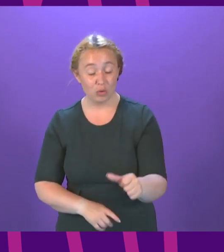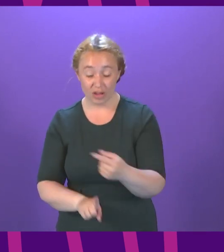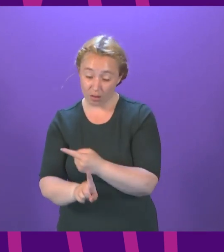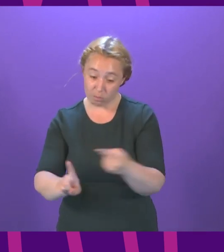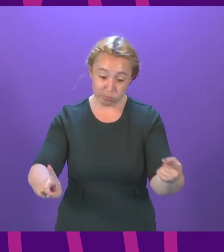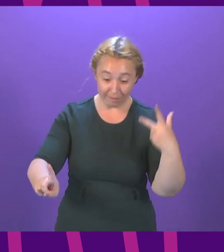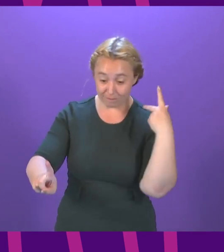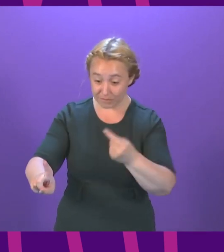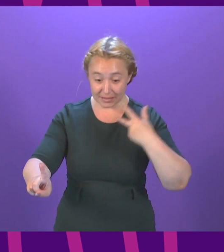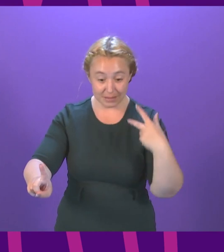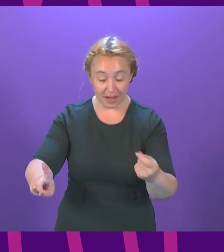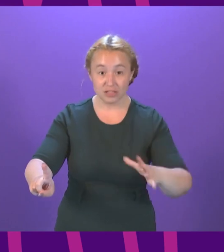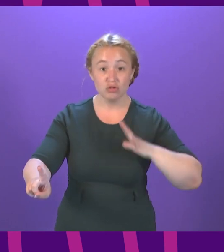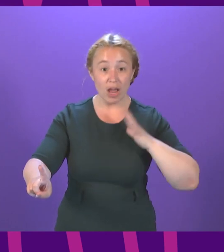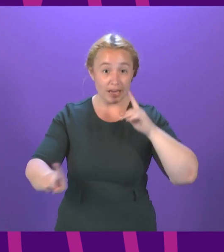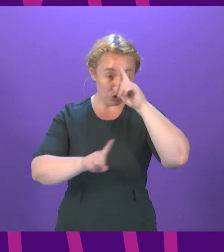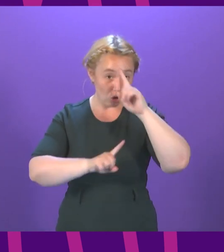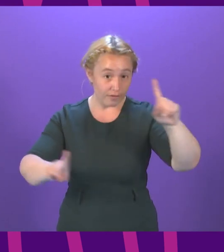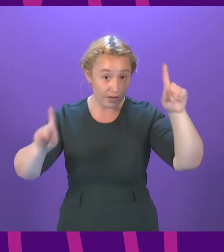and off to university to start the rest of their lives?